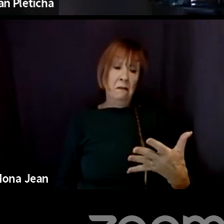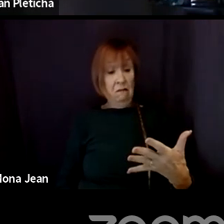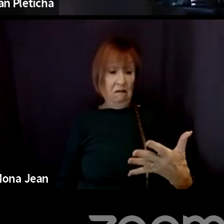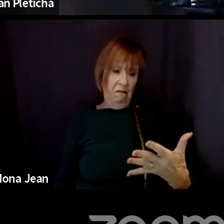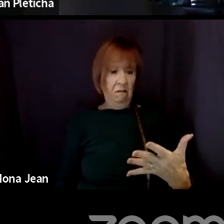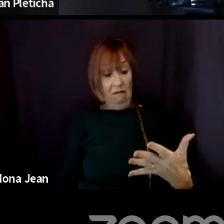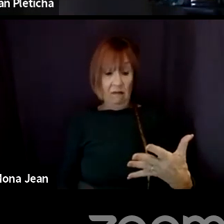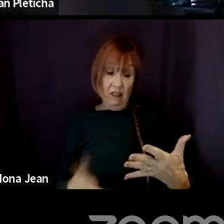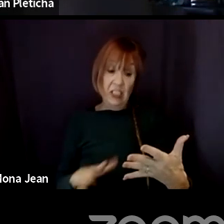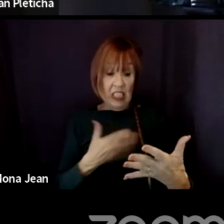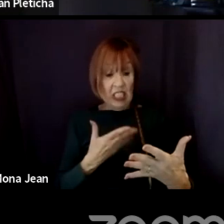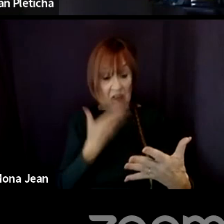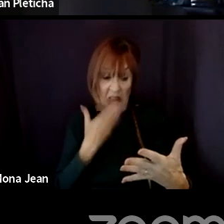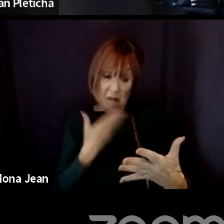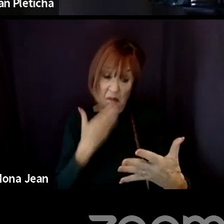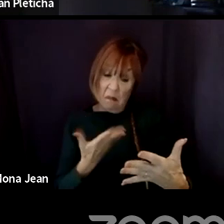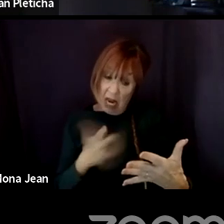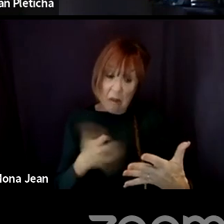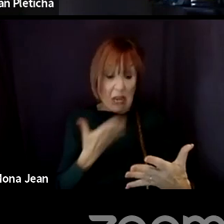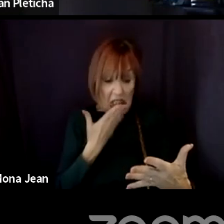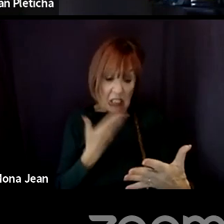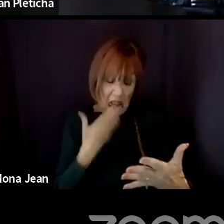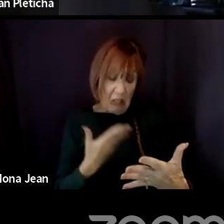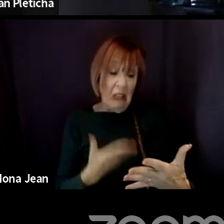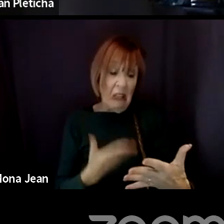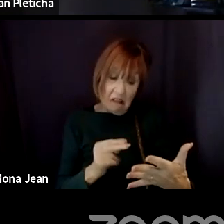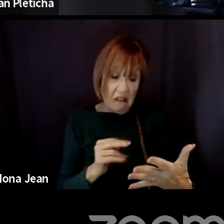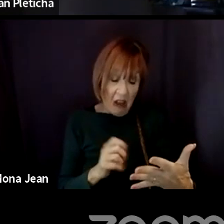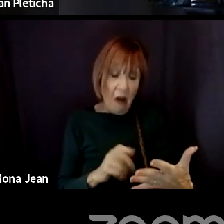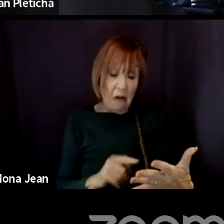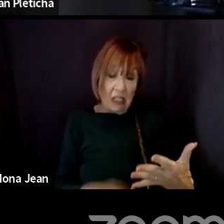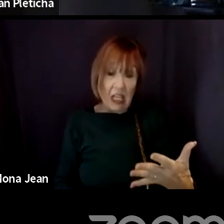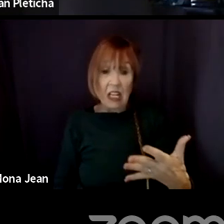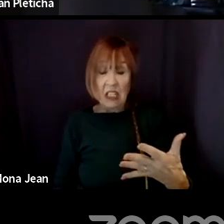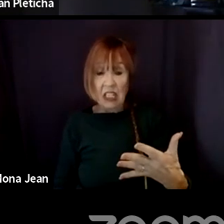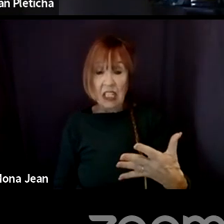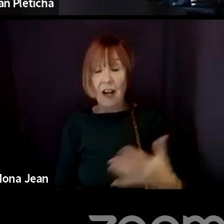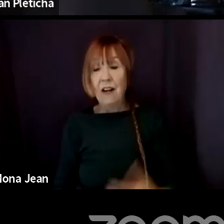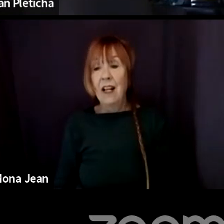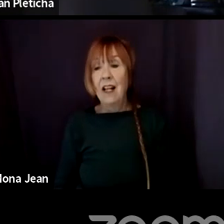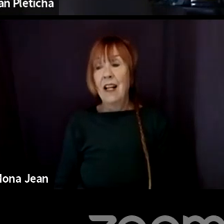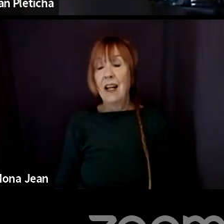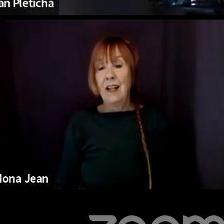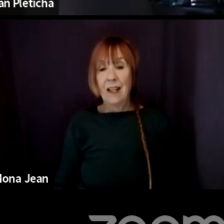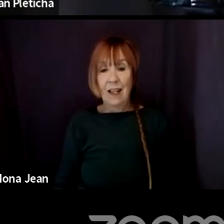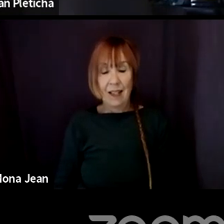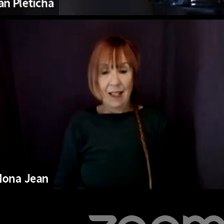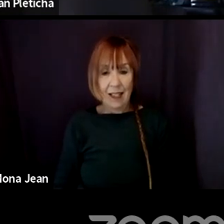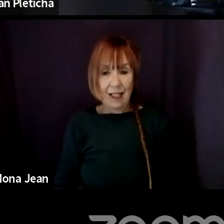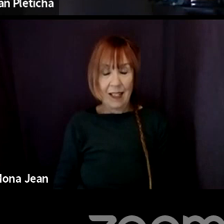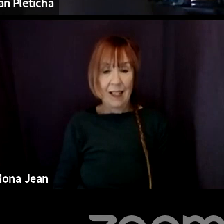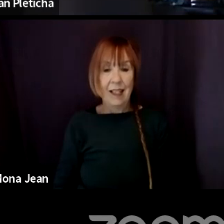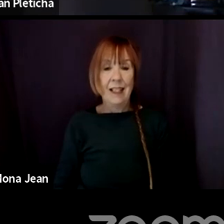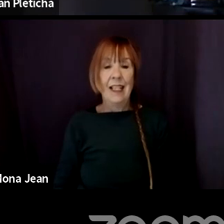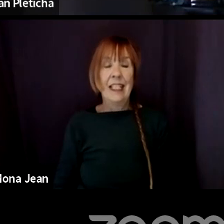That's a good thing so-- You get a note that's like a page one rewrite, they're actually asking you to start, not in the script again at all,